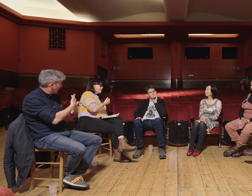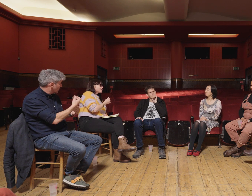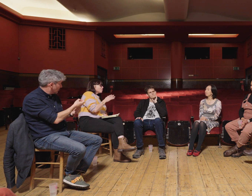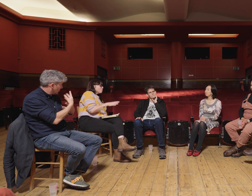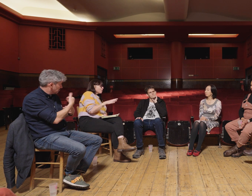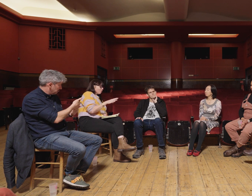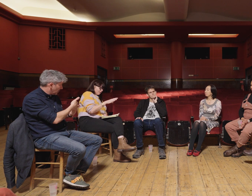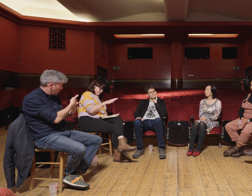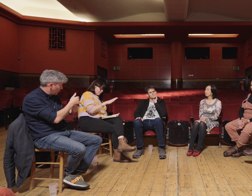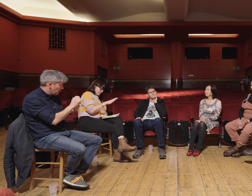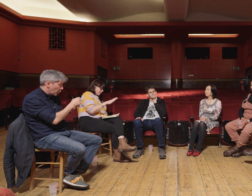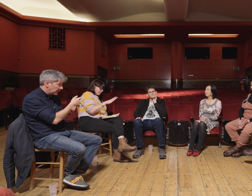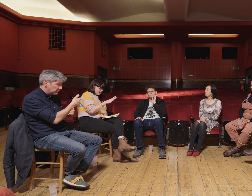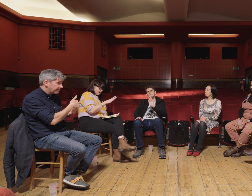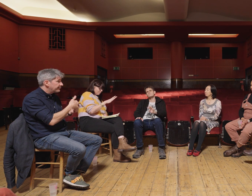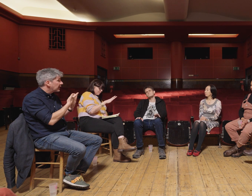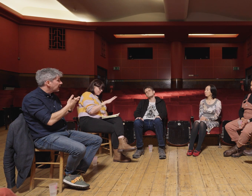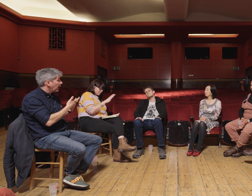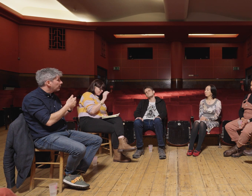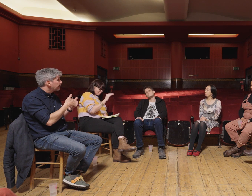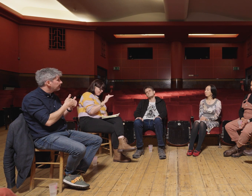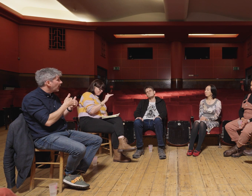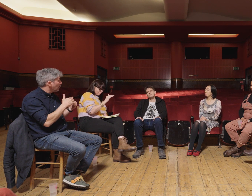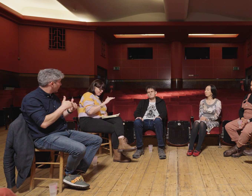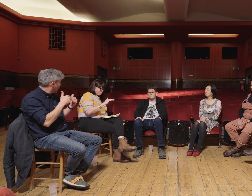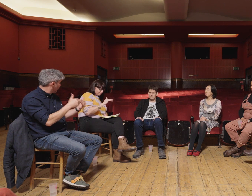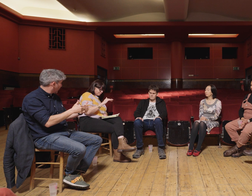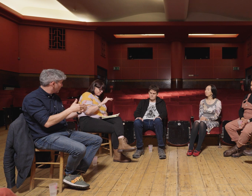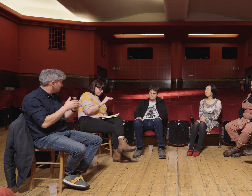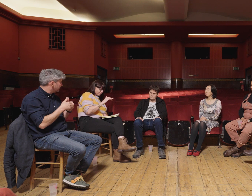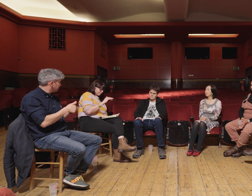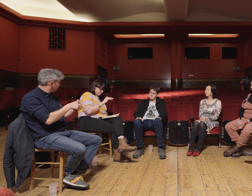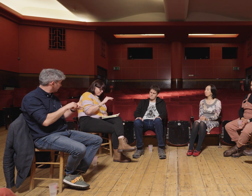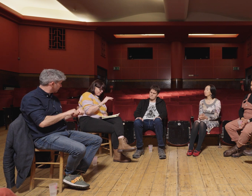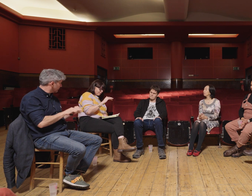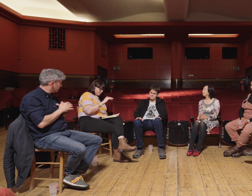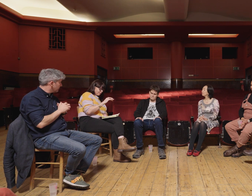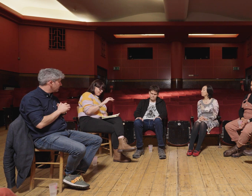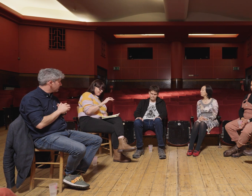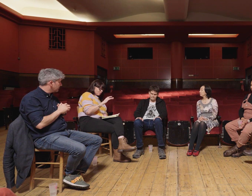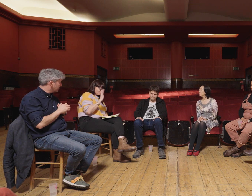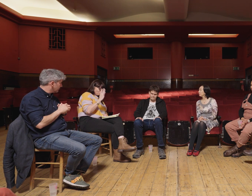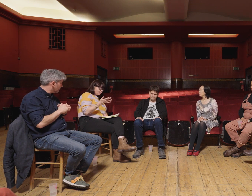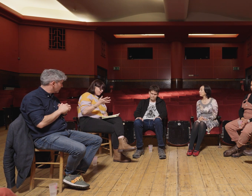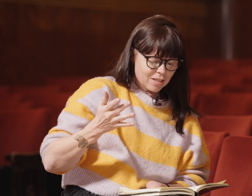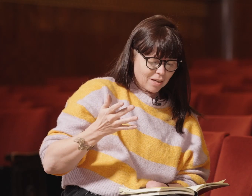So, moving on, if that's okay. This is kind of... Just for all of us...